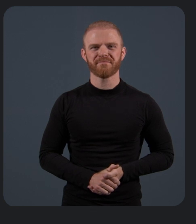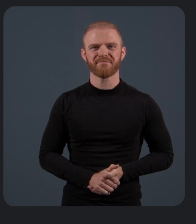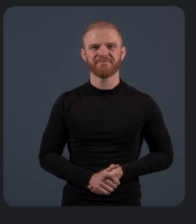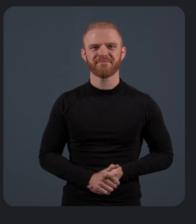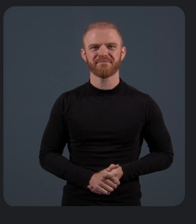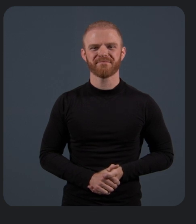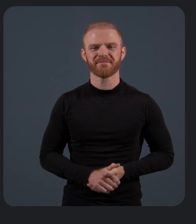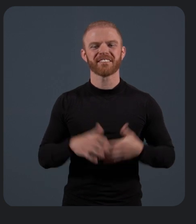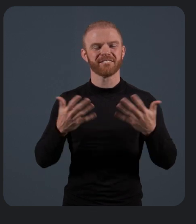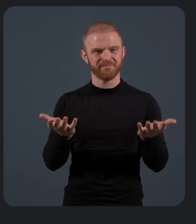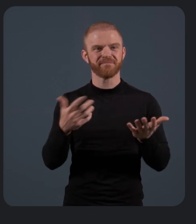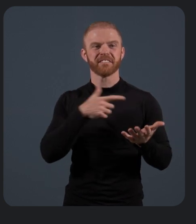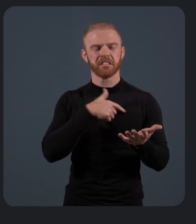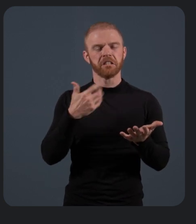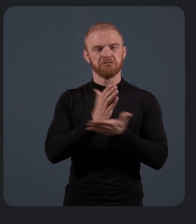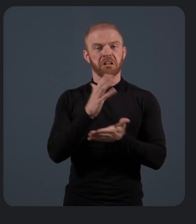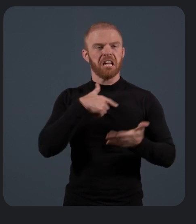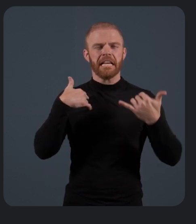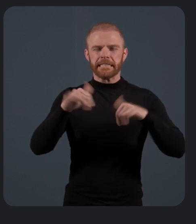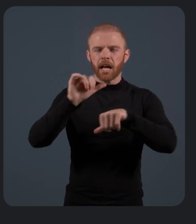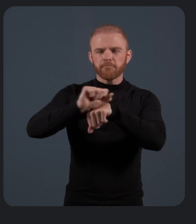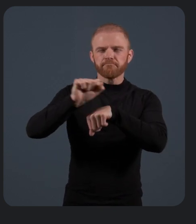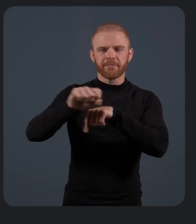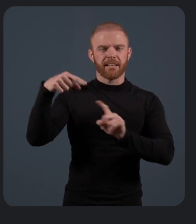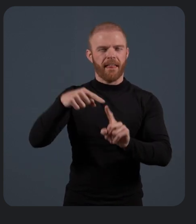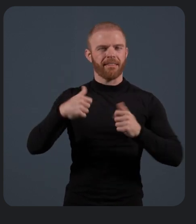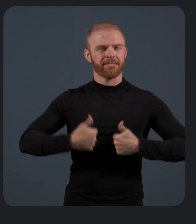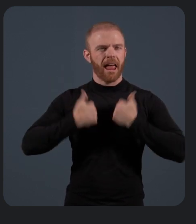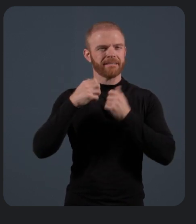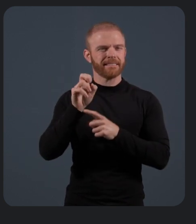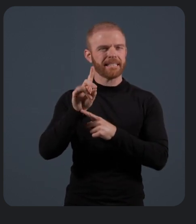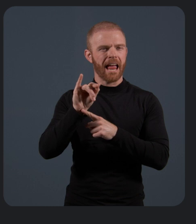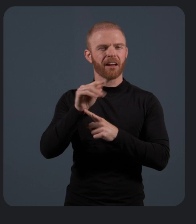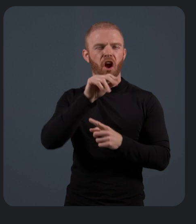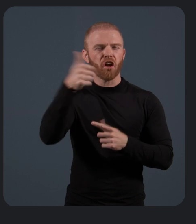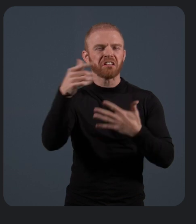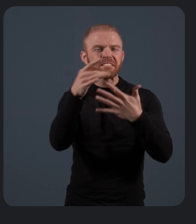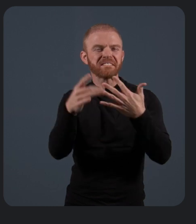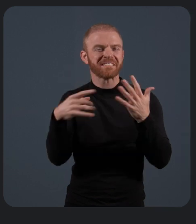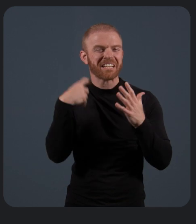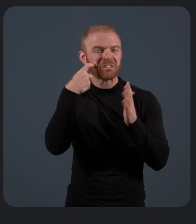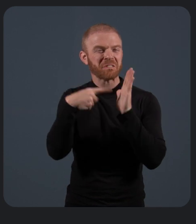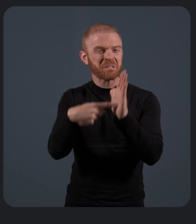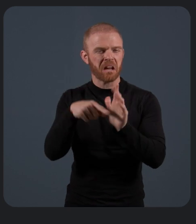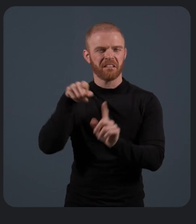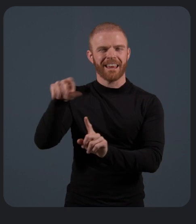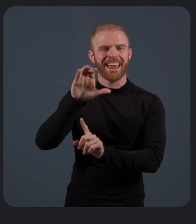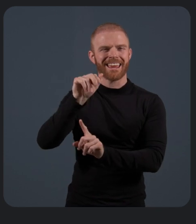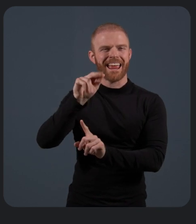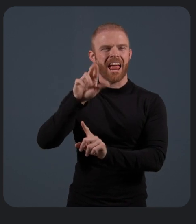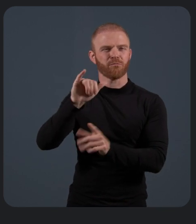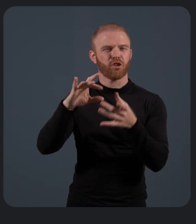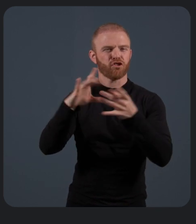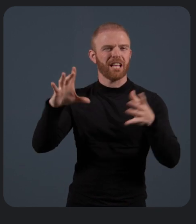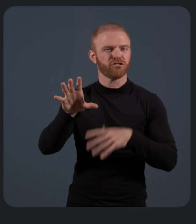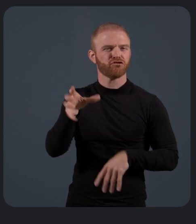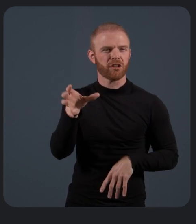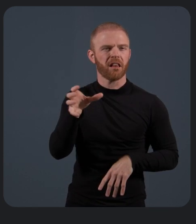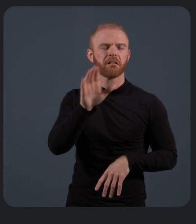All right, we're still working on Live Edit and the other features I showed you in the canary release channel, so please give us feedback